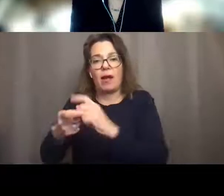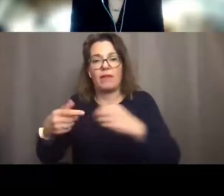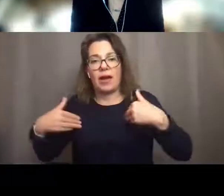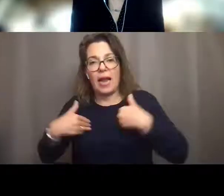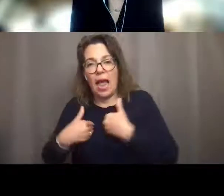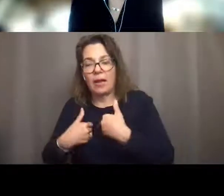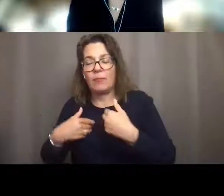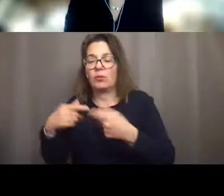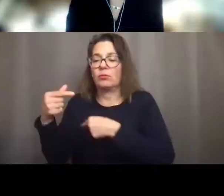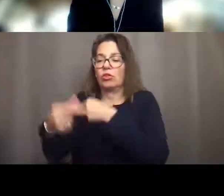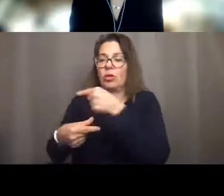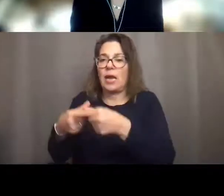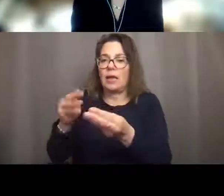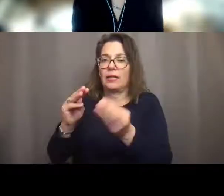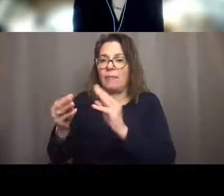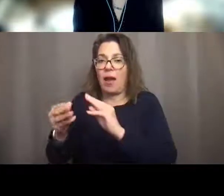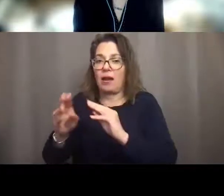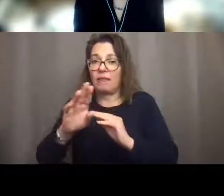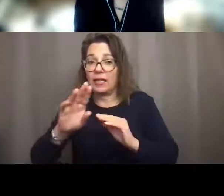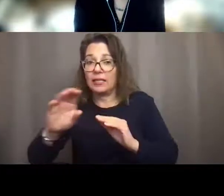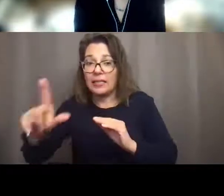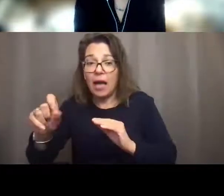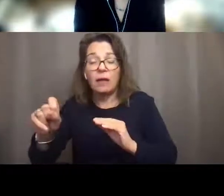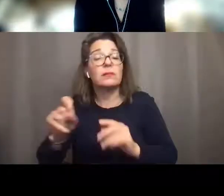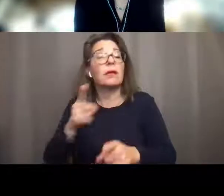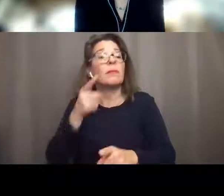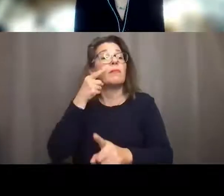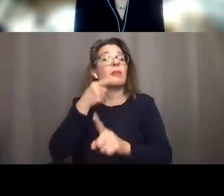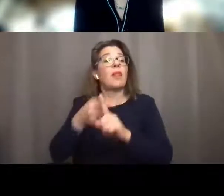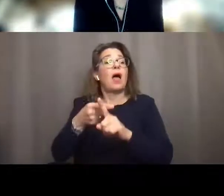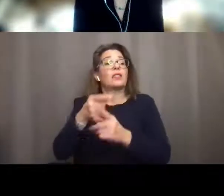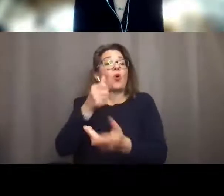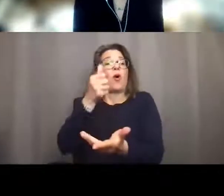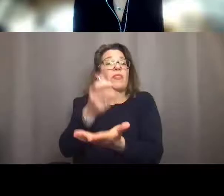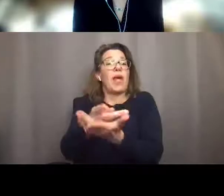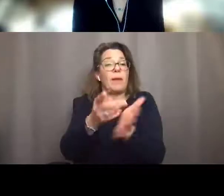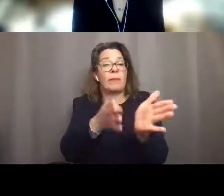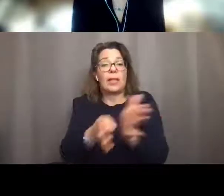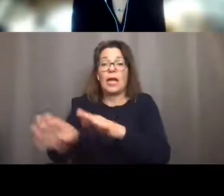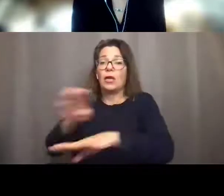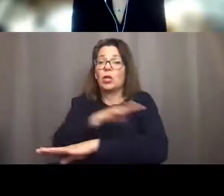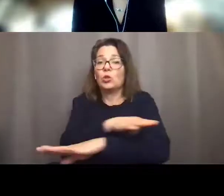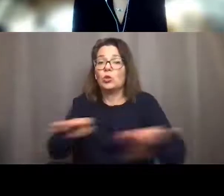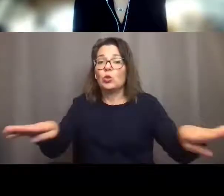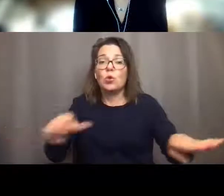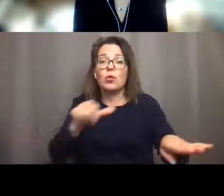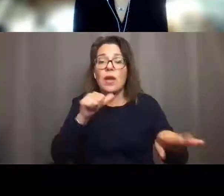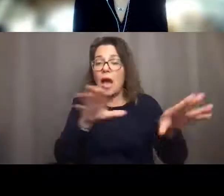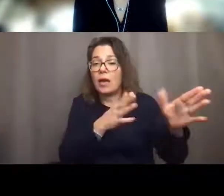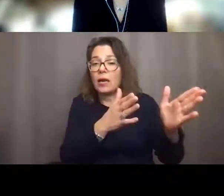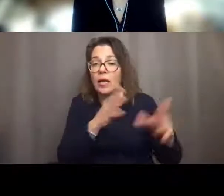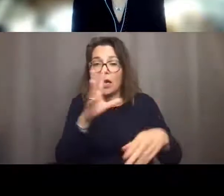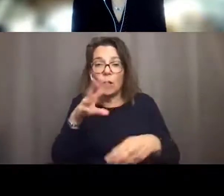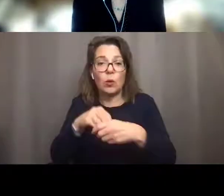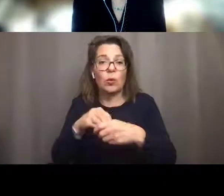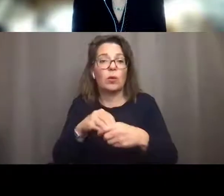And specifically in the authentication plan, we said, "Do not include any plans for authentication of datasets,